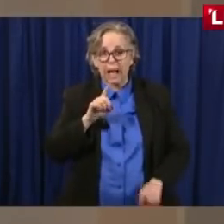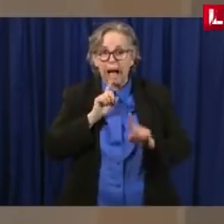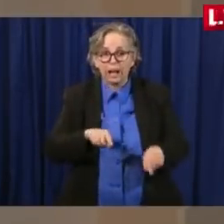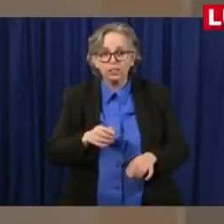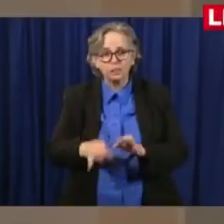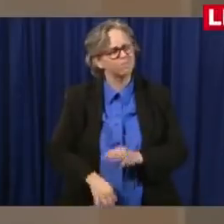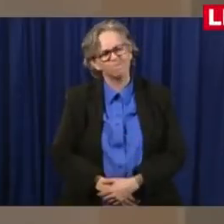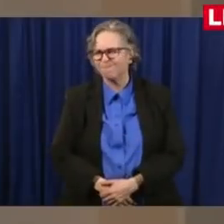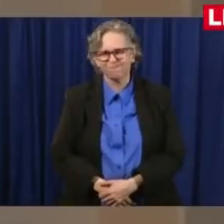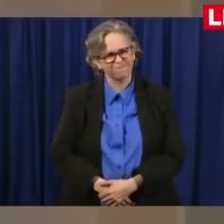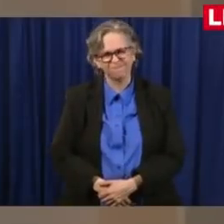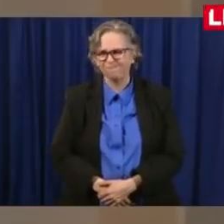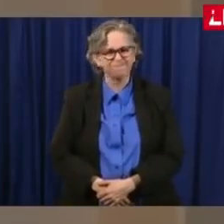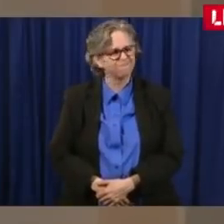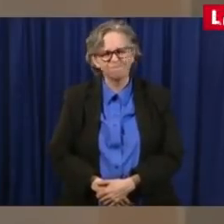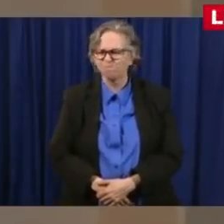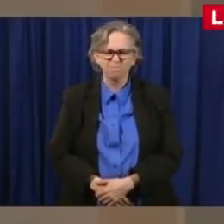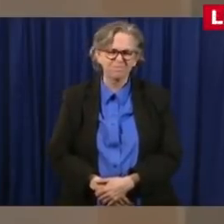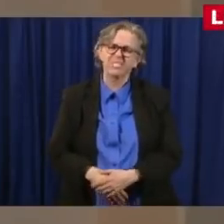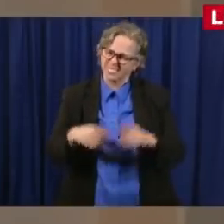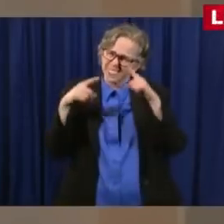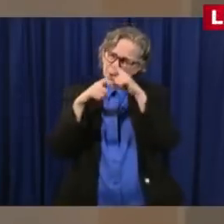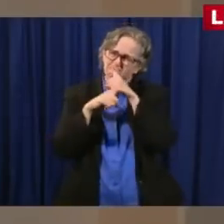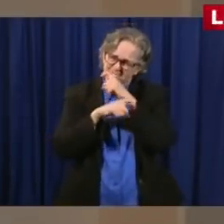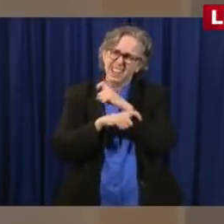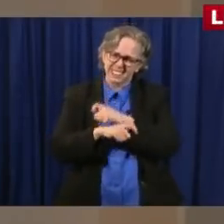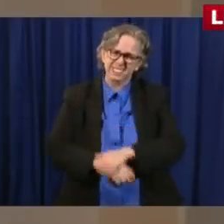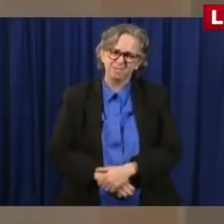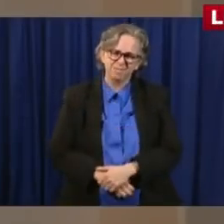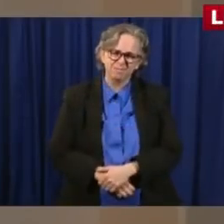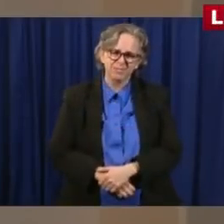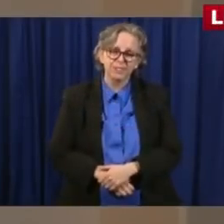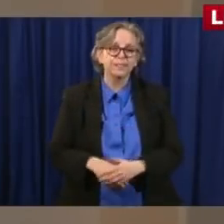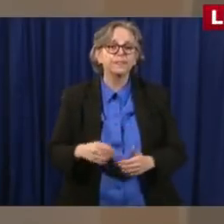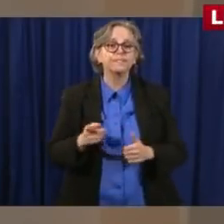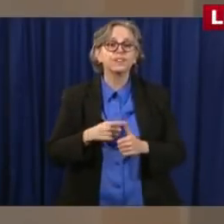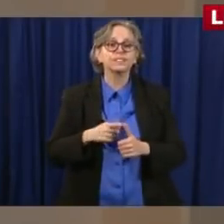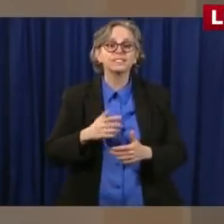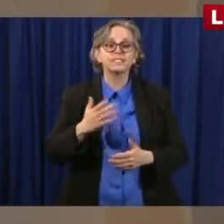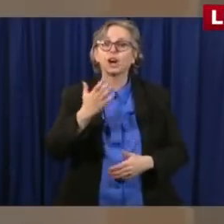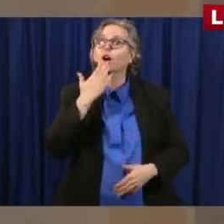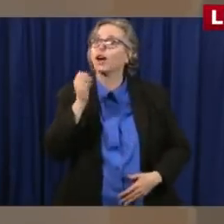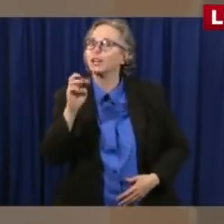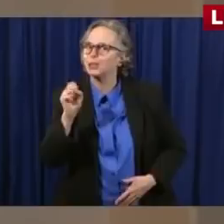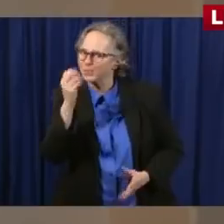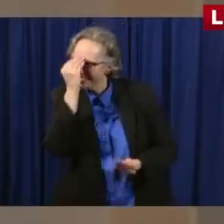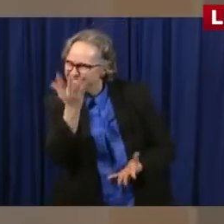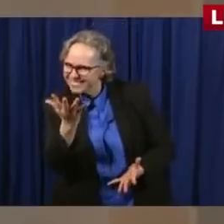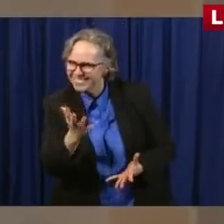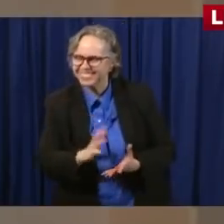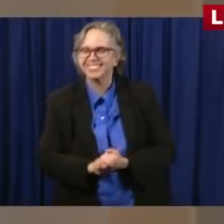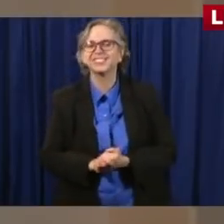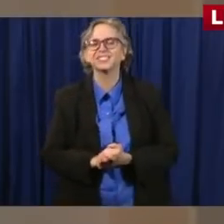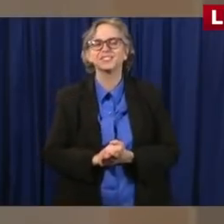THIS IS A QUESTION WE WRESTLE WITH CONSTANTLY.